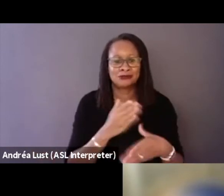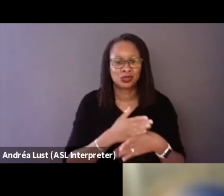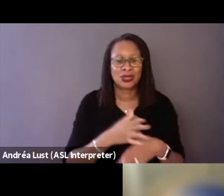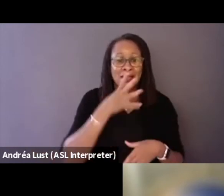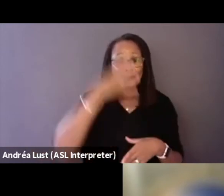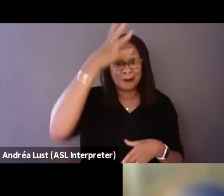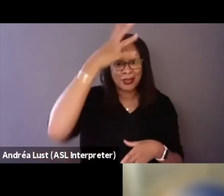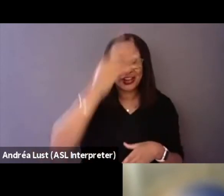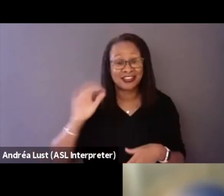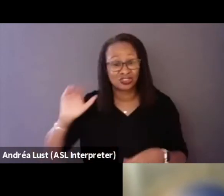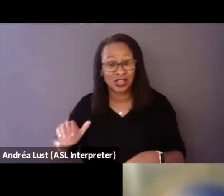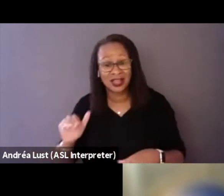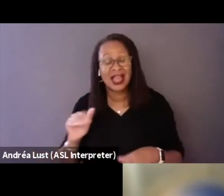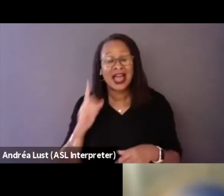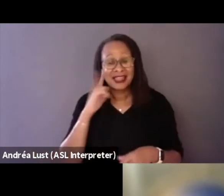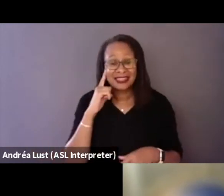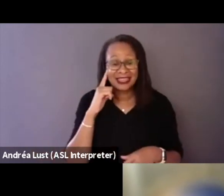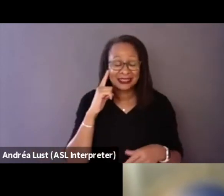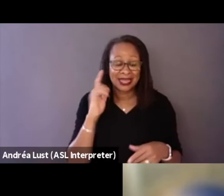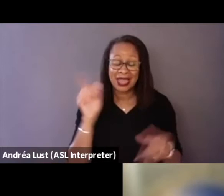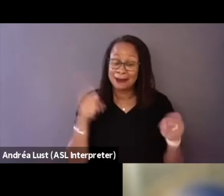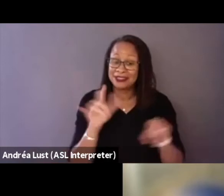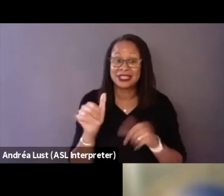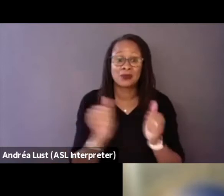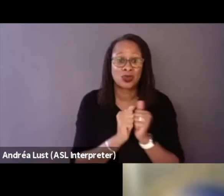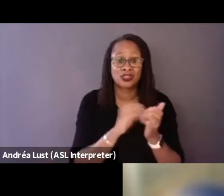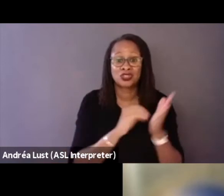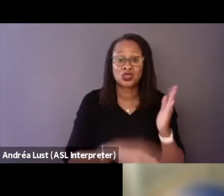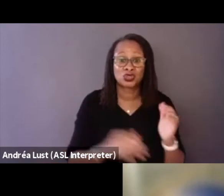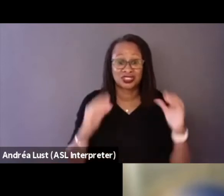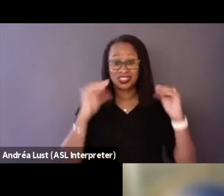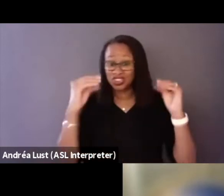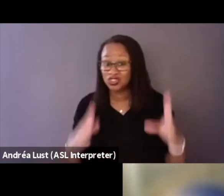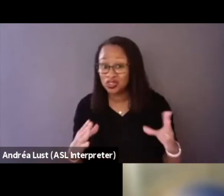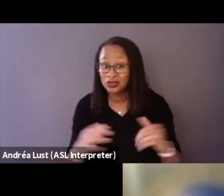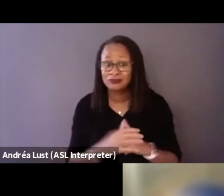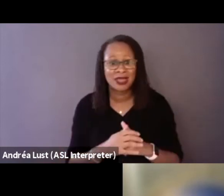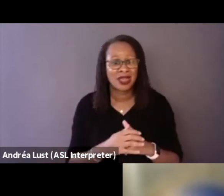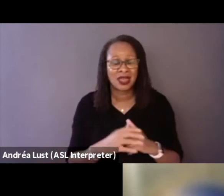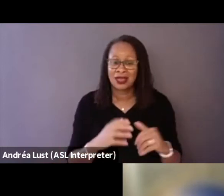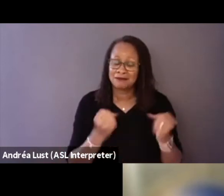at the level of student/teacher, that a lot of teachers aren't fully understanding.